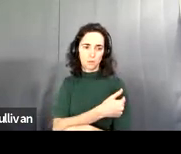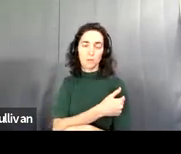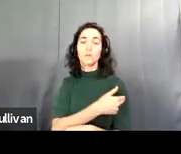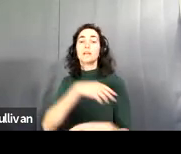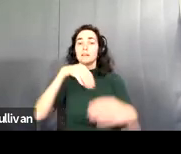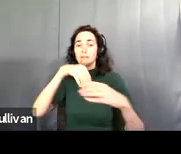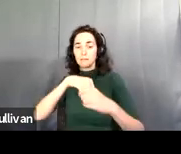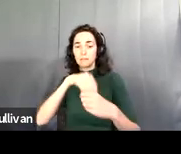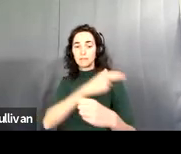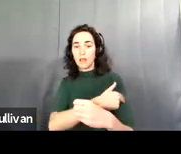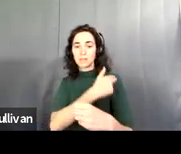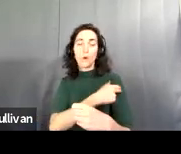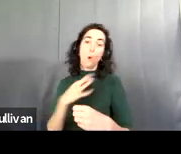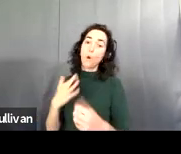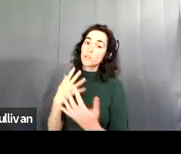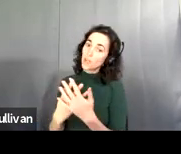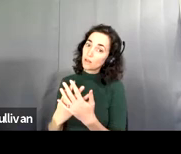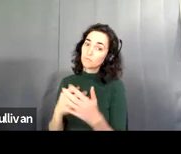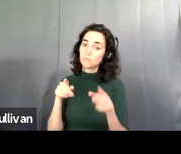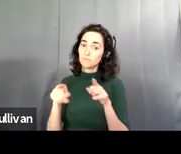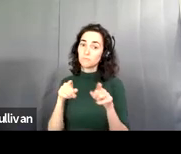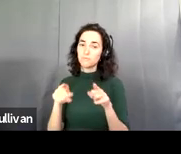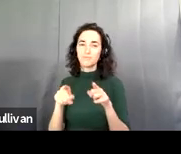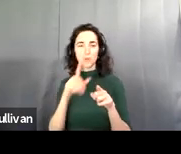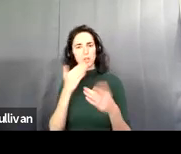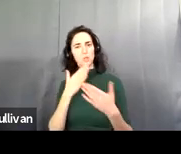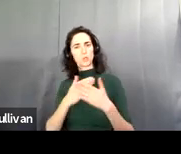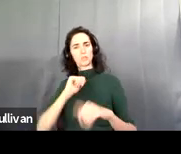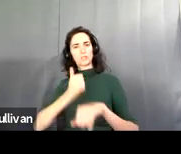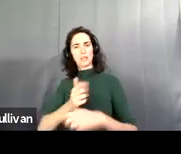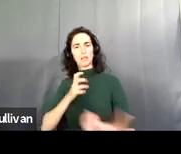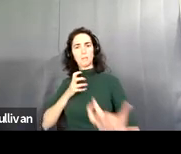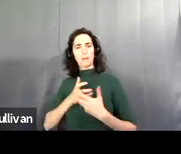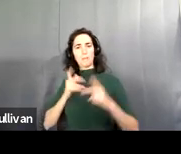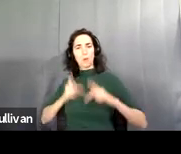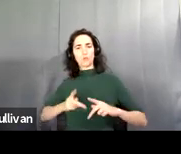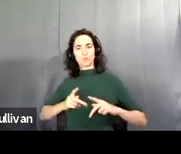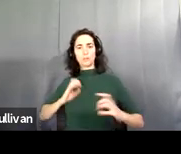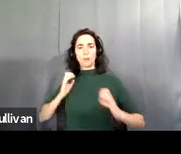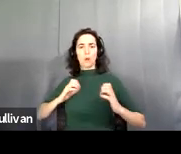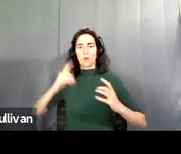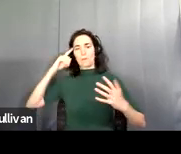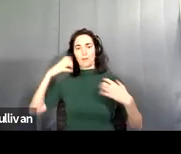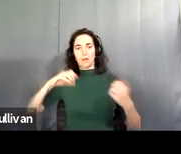and within that hospital setting or jail or prison is really not set up to deal with individuals in crisis.